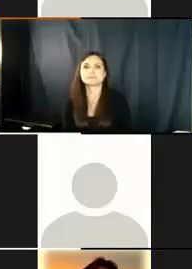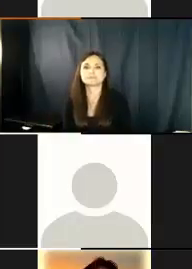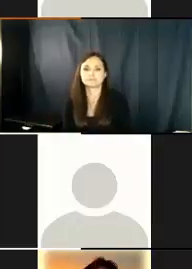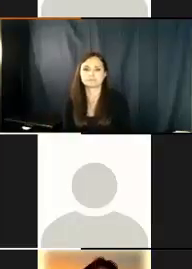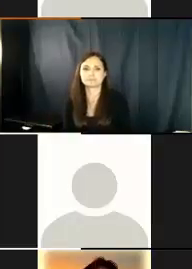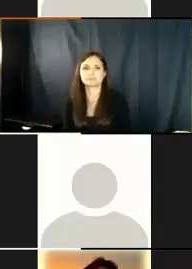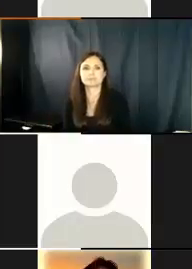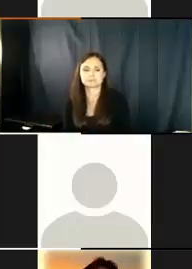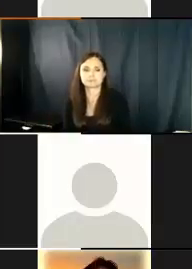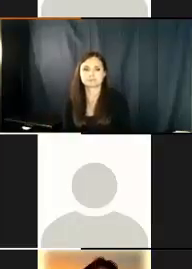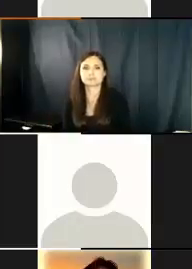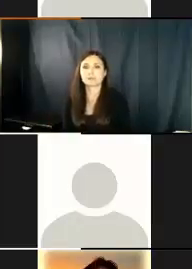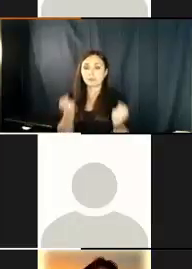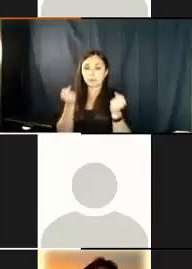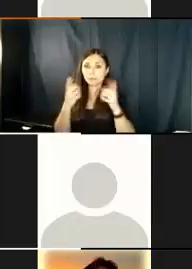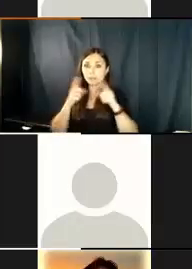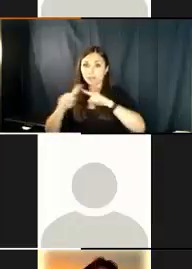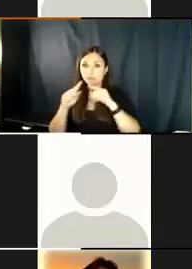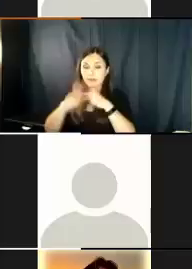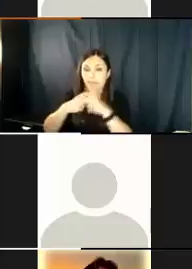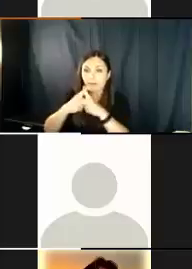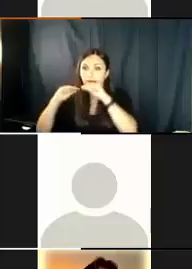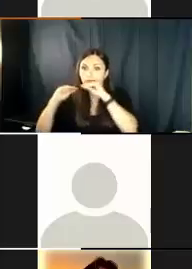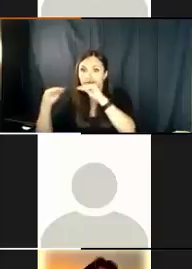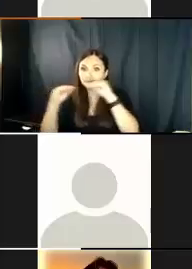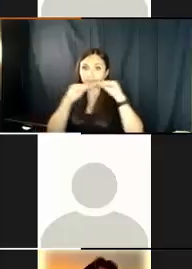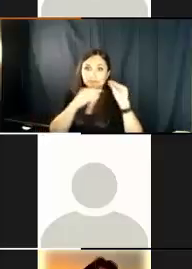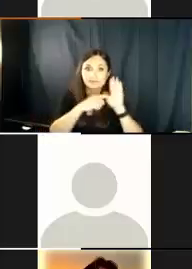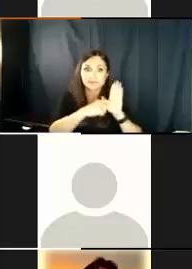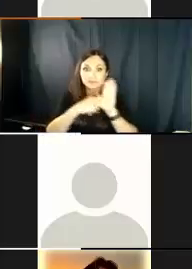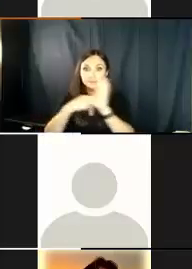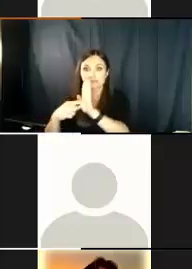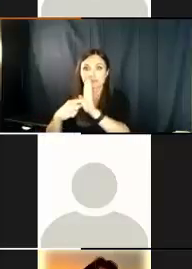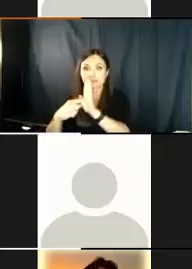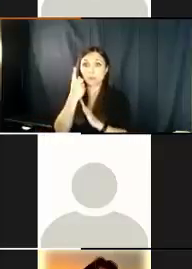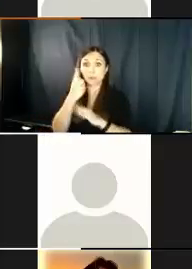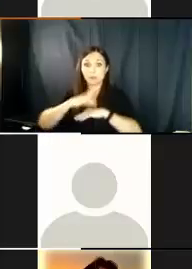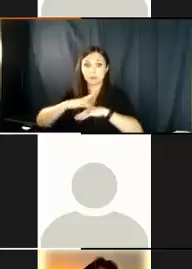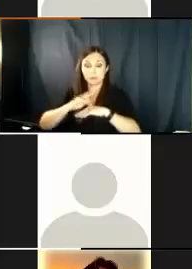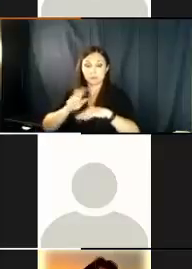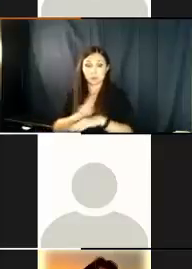There are a number of instructional models available, and one that we use here at UT